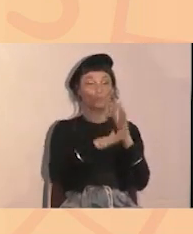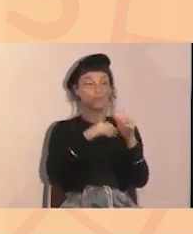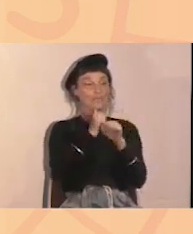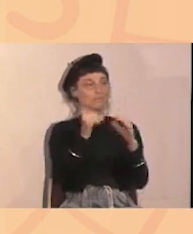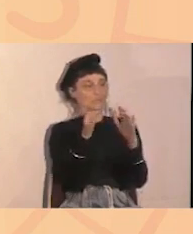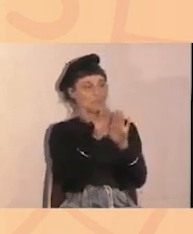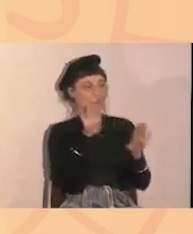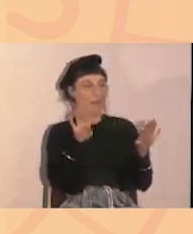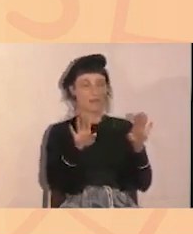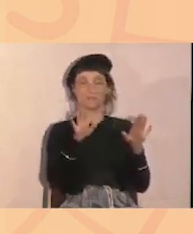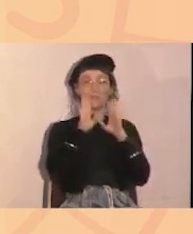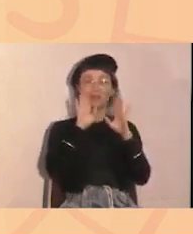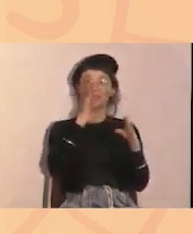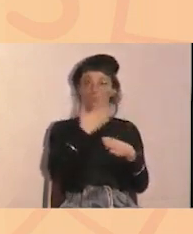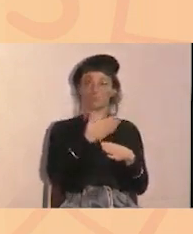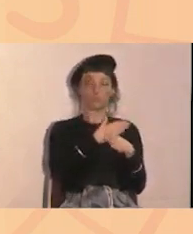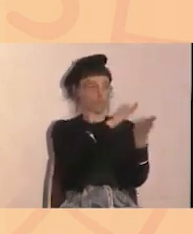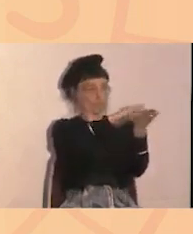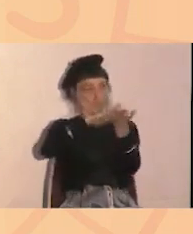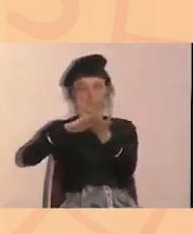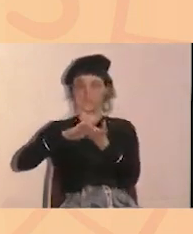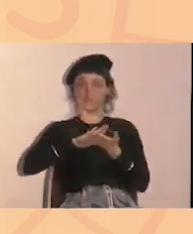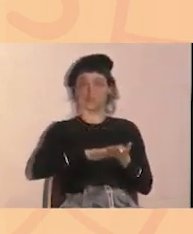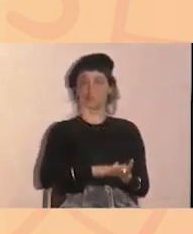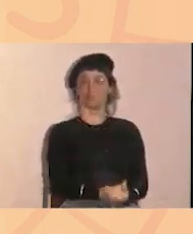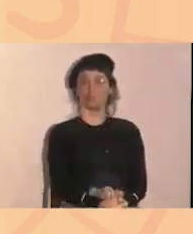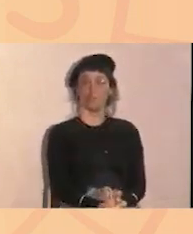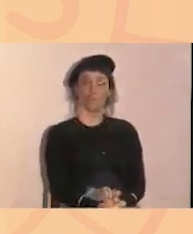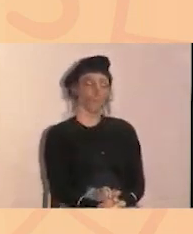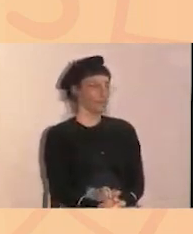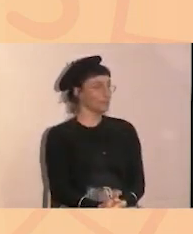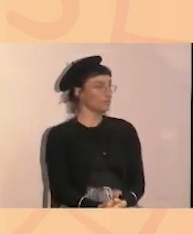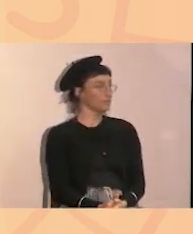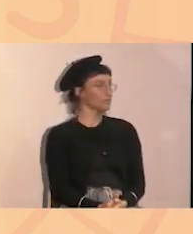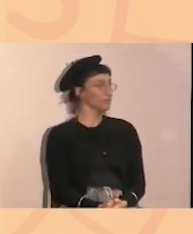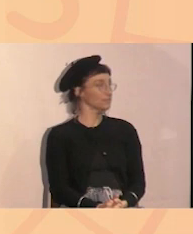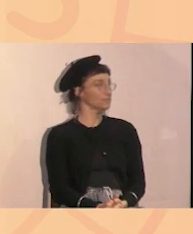and the incredible work that you are doing. Grounding us in the place we're at now.